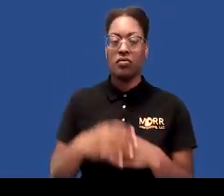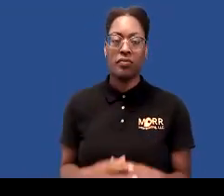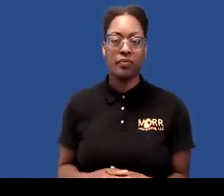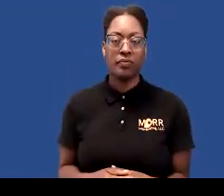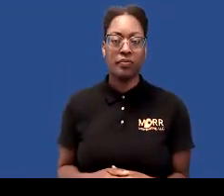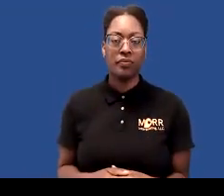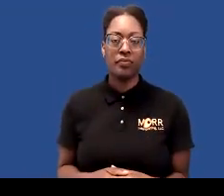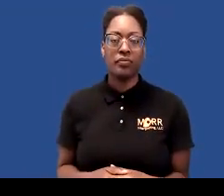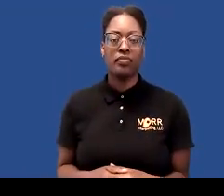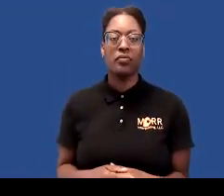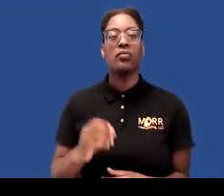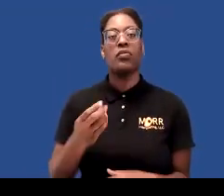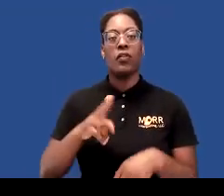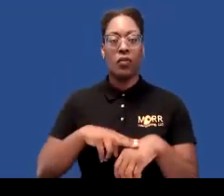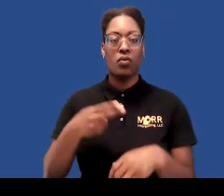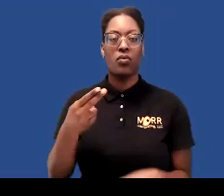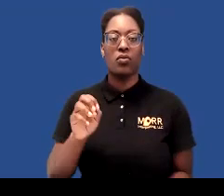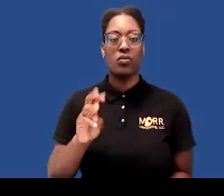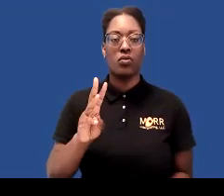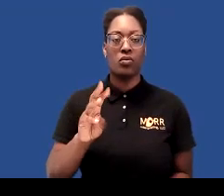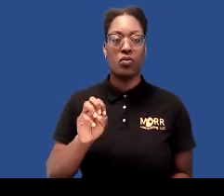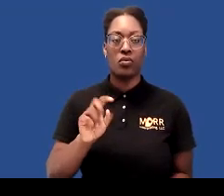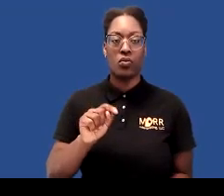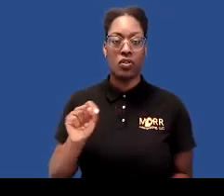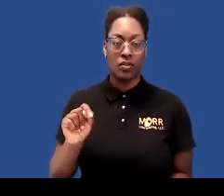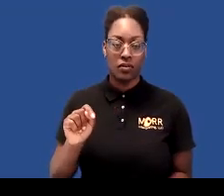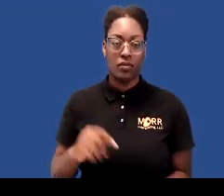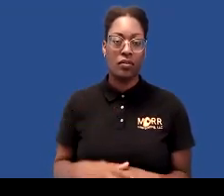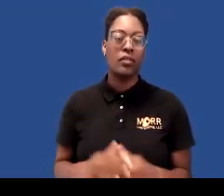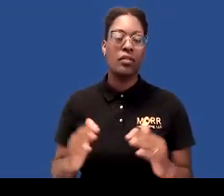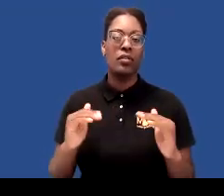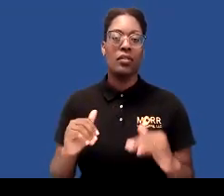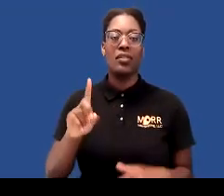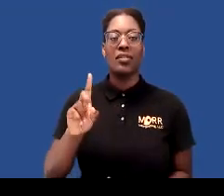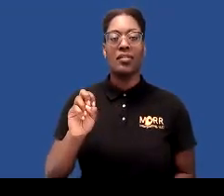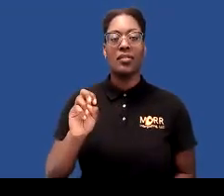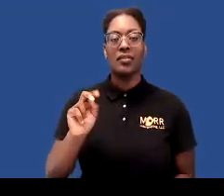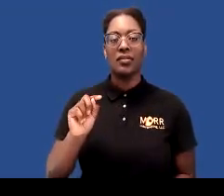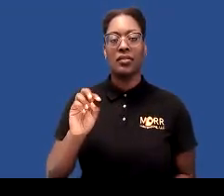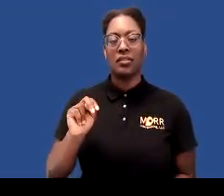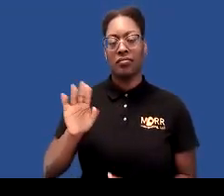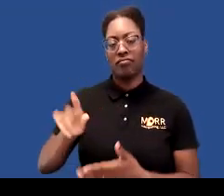Of course Hewett, The Online Writing Center Conference: A Guide for Teachers and Tutors. And Denton, "Beyond the Lore: A Case for